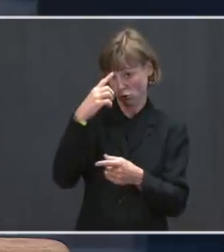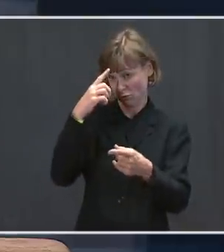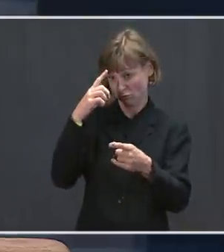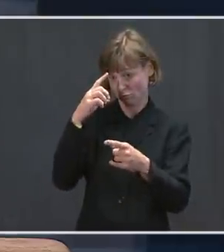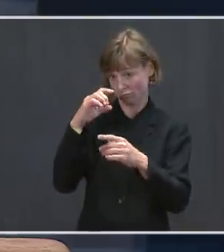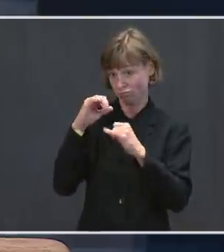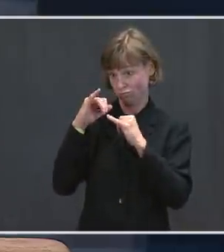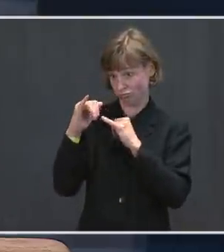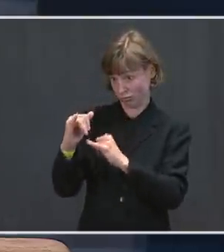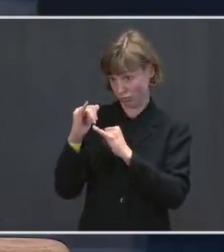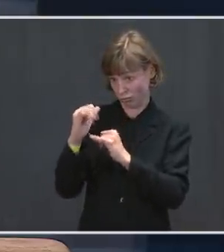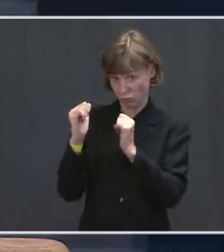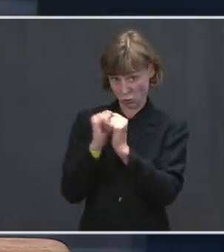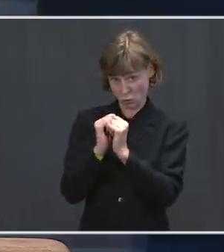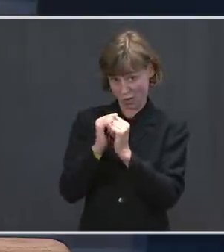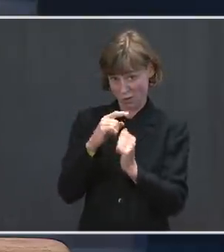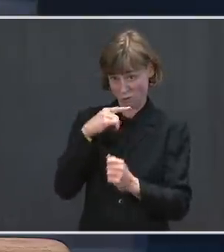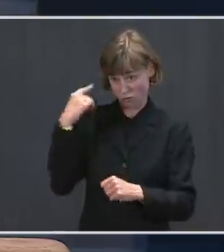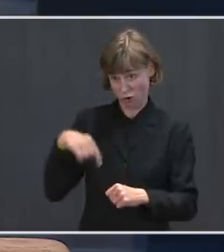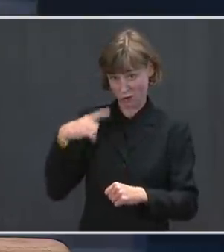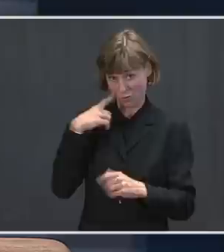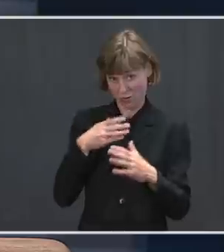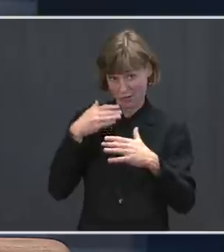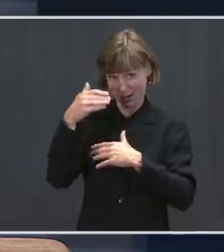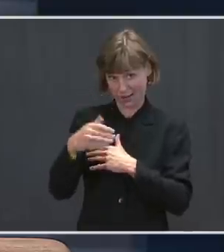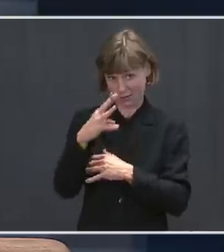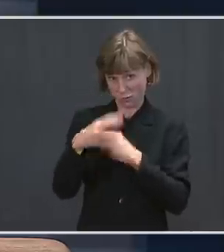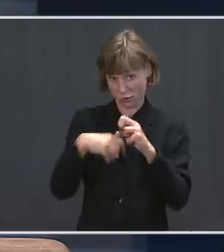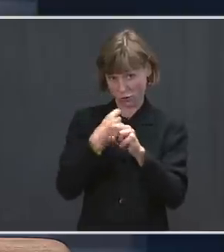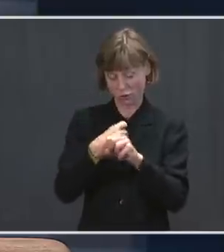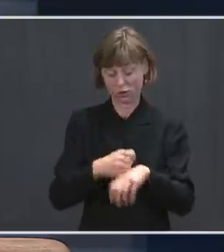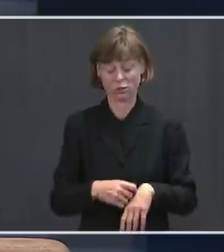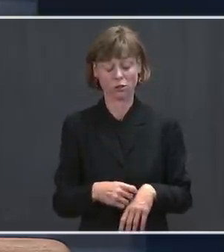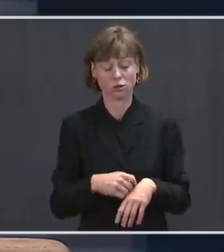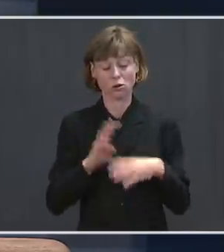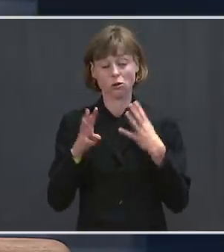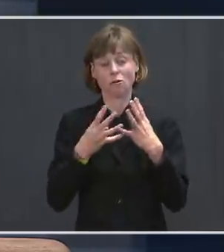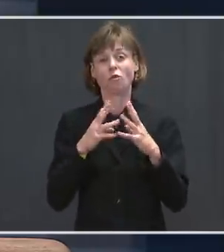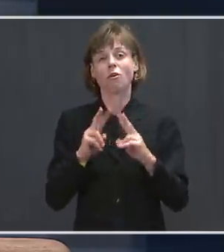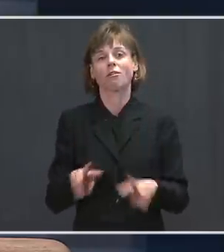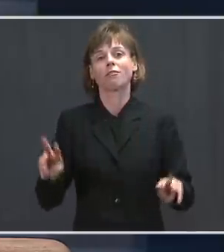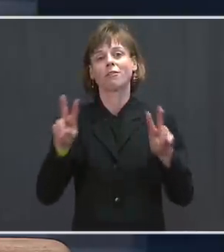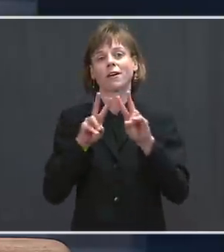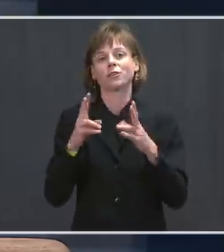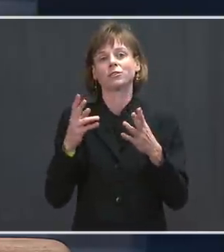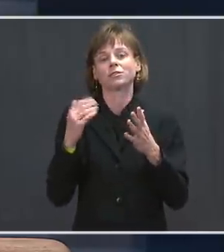Four, reasserting our values. The president in the first two weeks has reversed the Muslim ban,